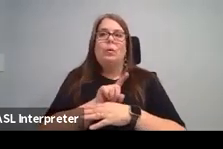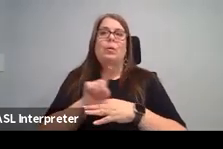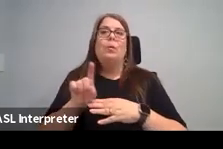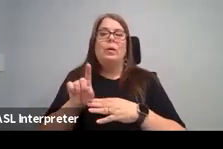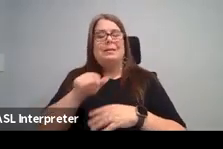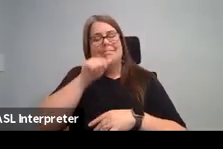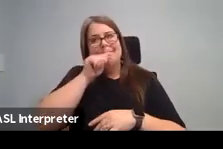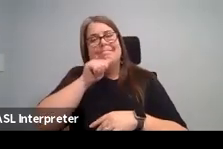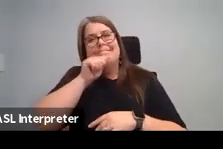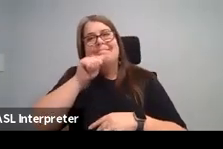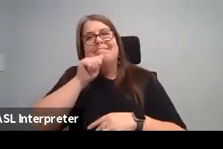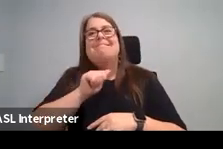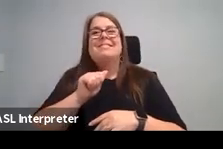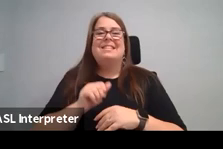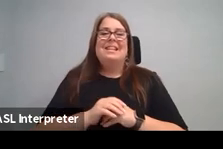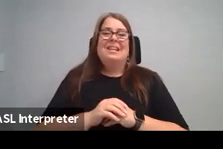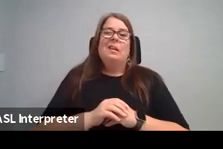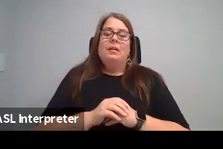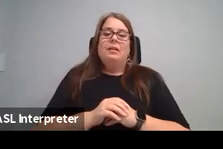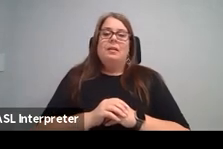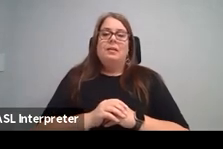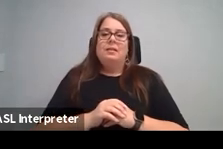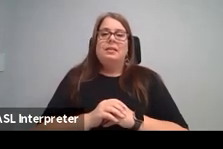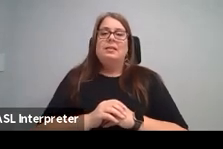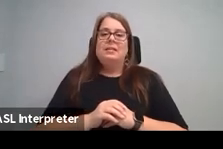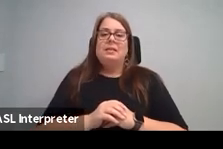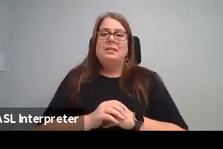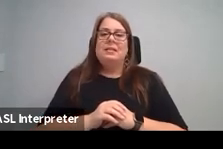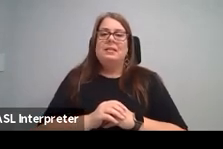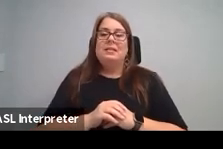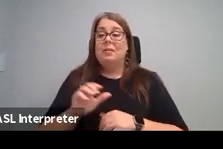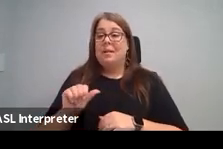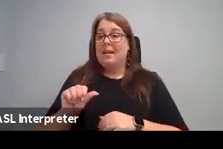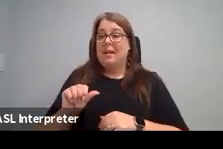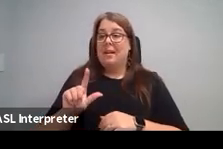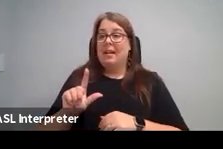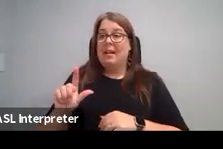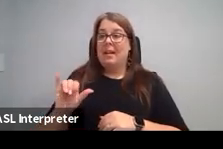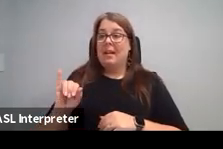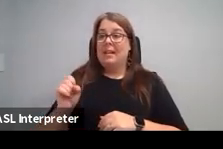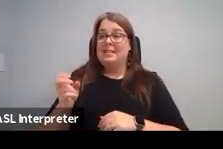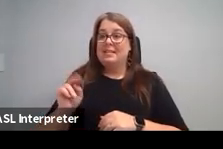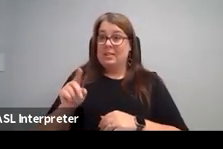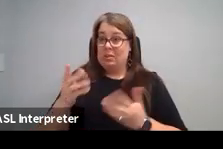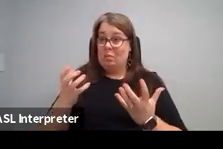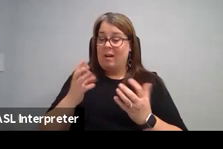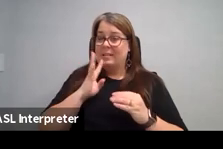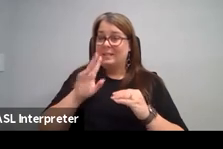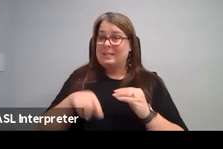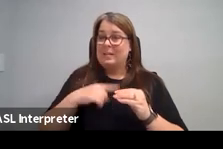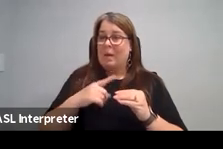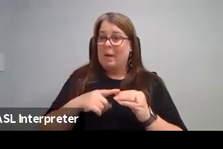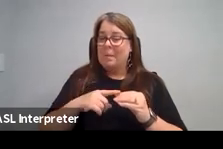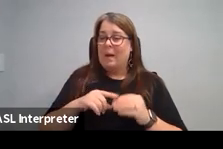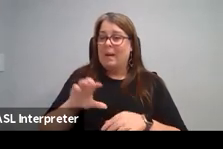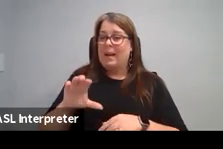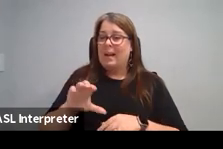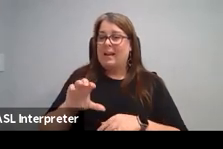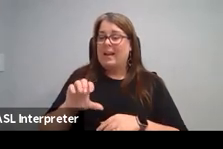Jewyl Alderson Clarke, SDCOE: This is one of those things. Allison, did you want to talk a little bit about this deal and how important it is to start off really thinking about your, your students.